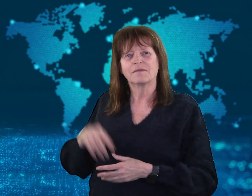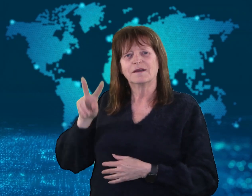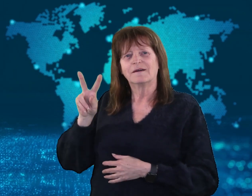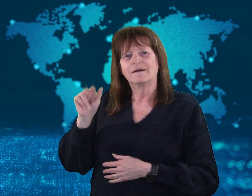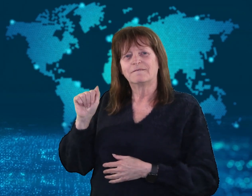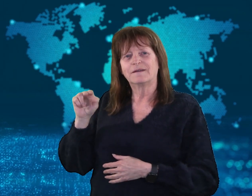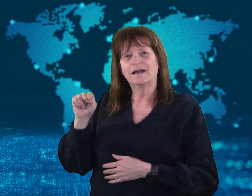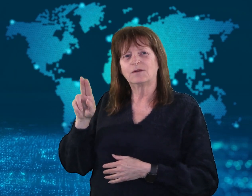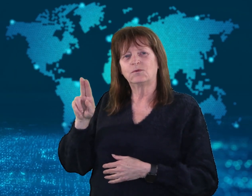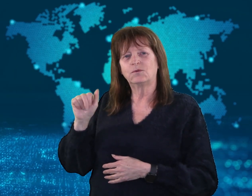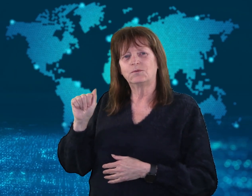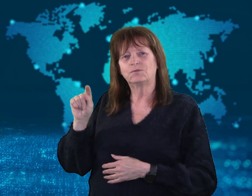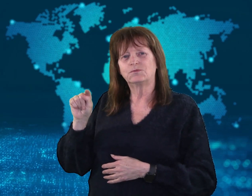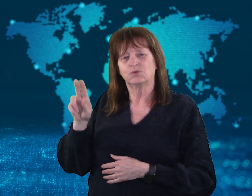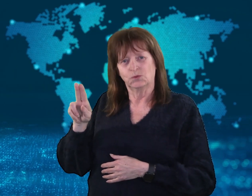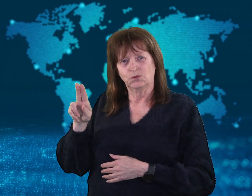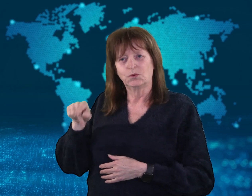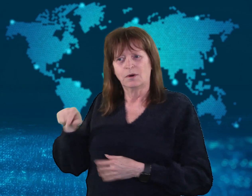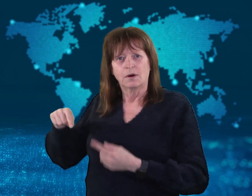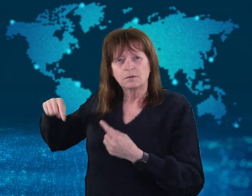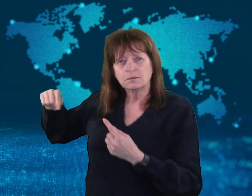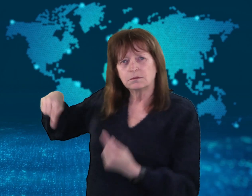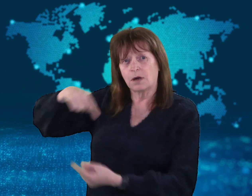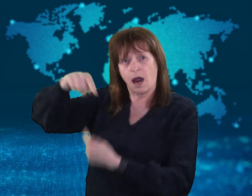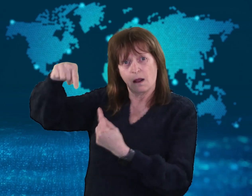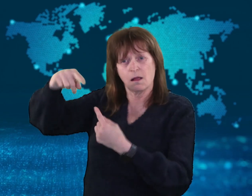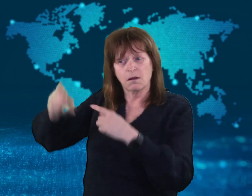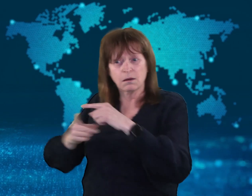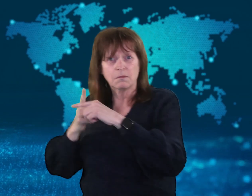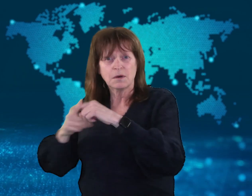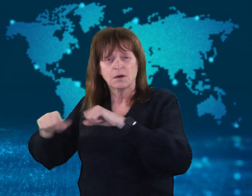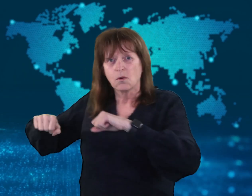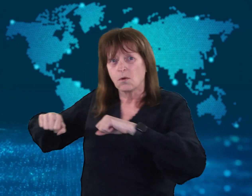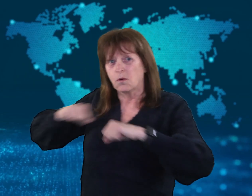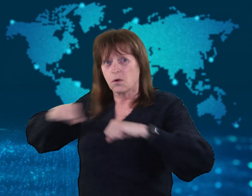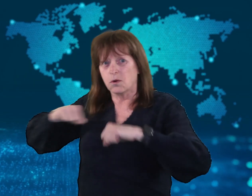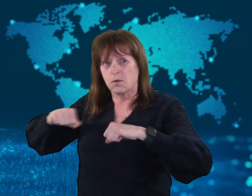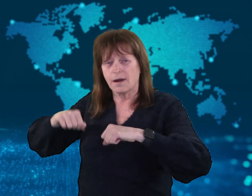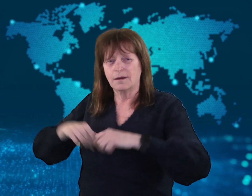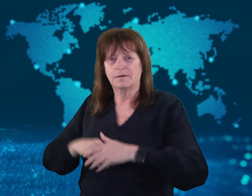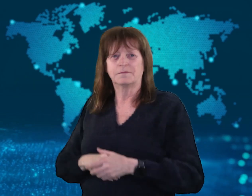Cyclones and earthquake